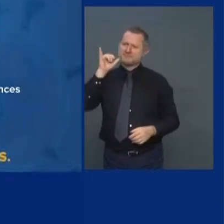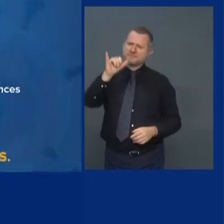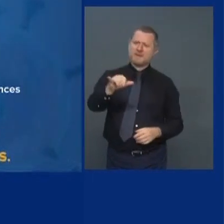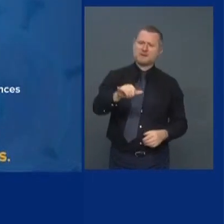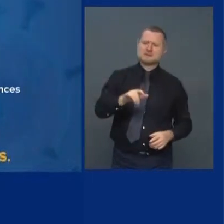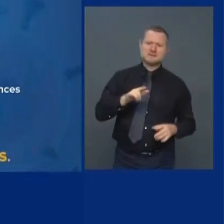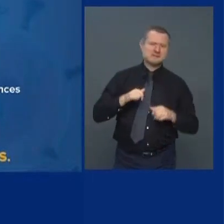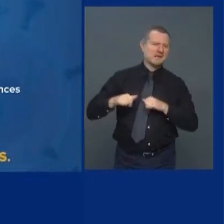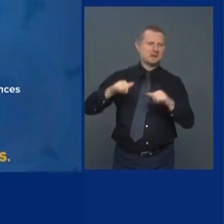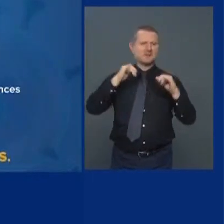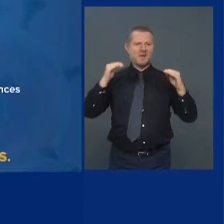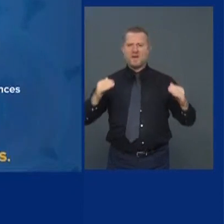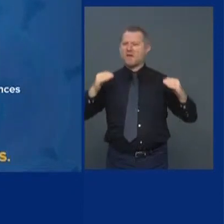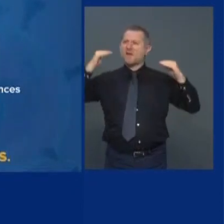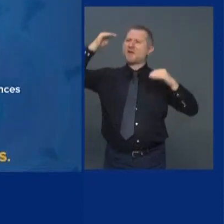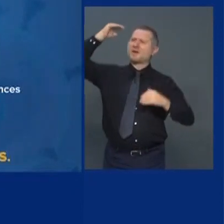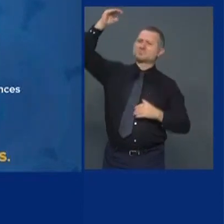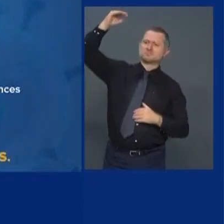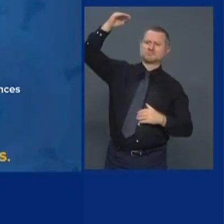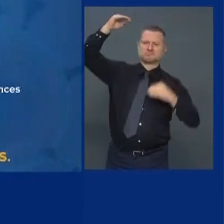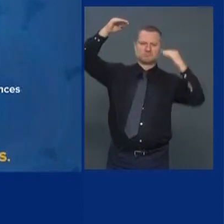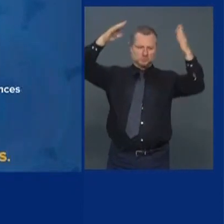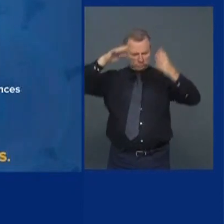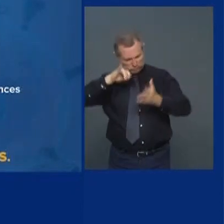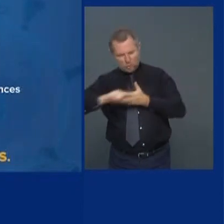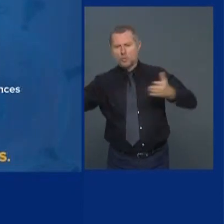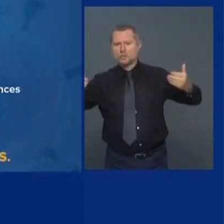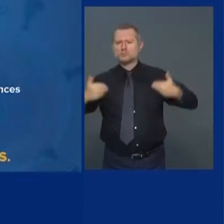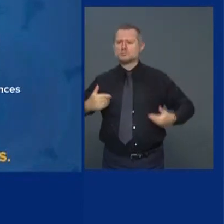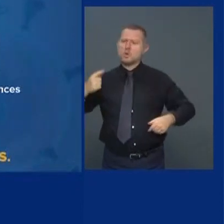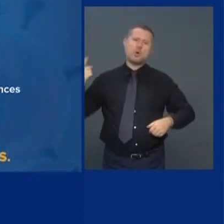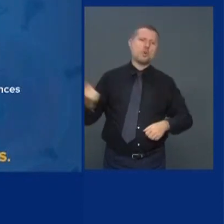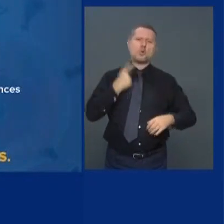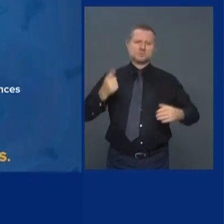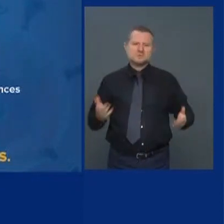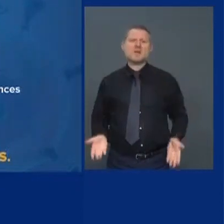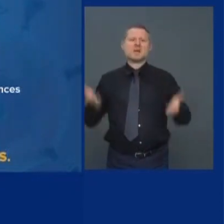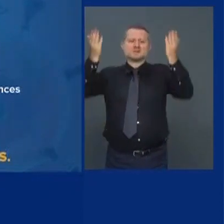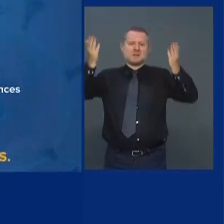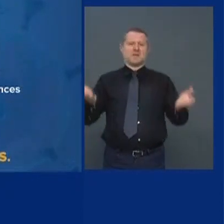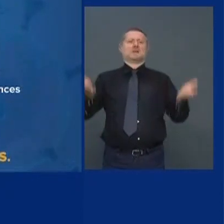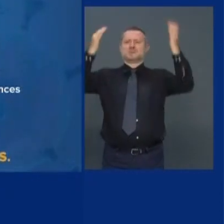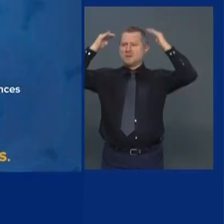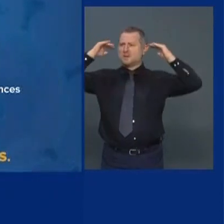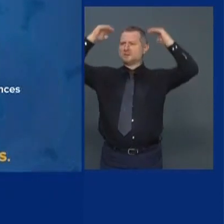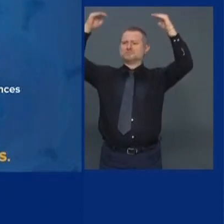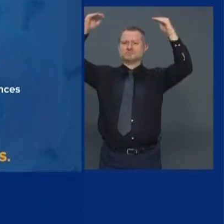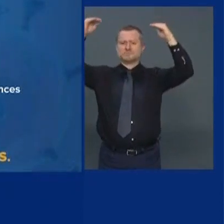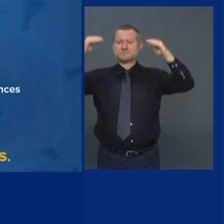VACCINATE EVERYBODY. THAT'S OUR GOAL. YOU SET THE BAR HIGH. YEAH.